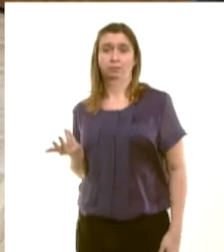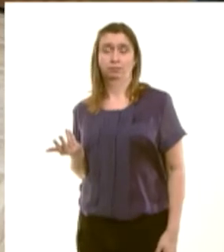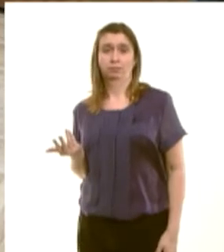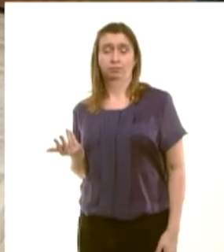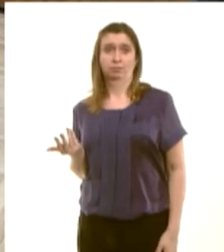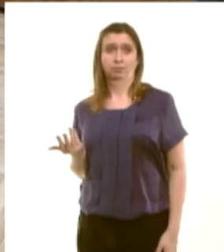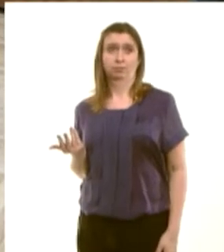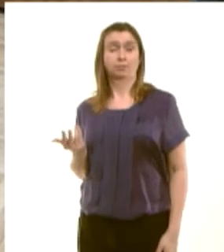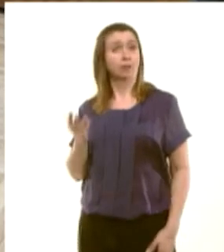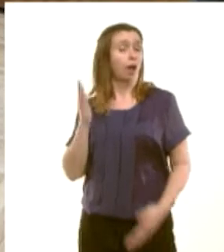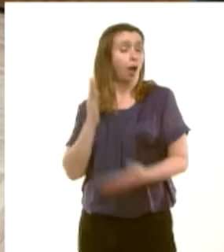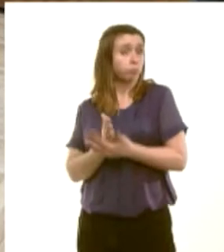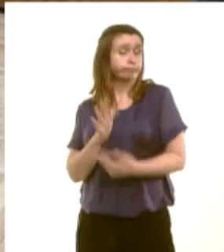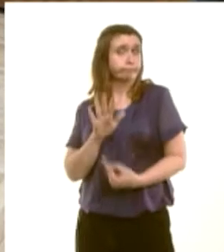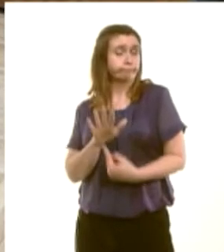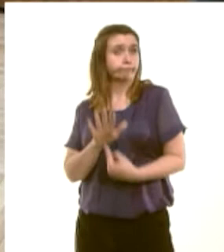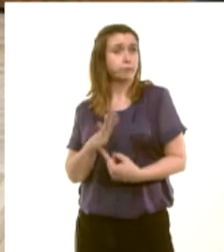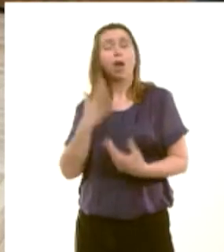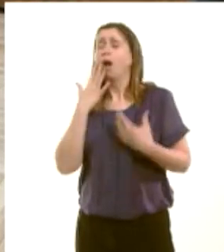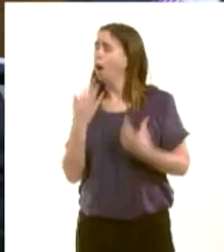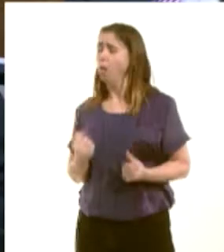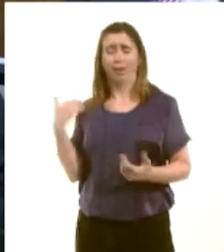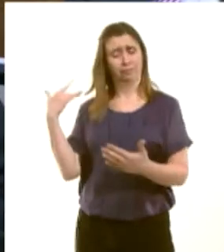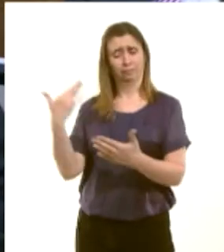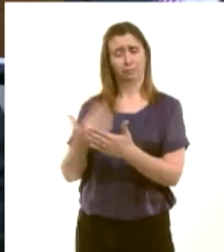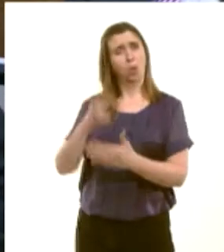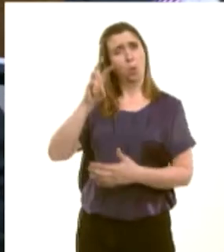to state this, that it has always been the case that Welsh patients have accessed services